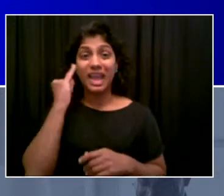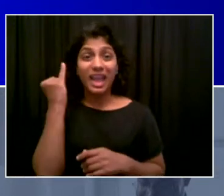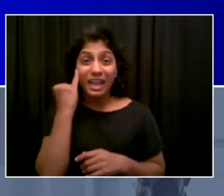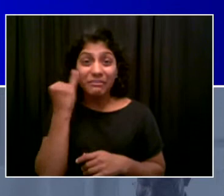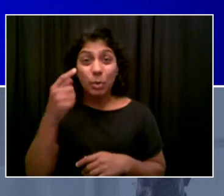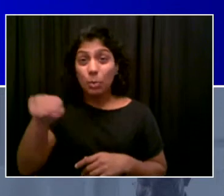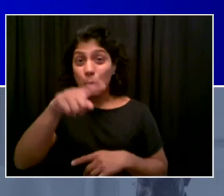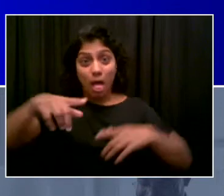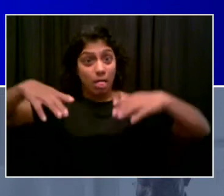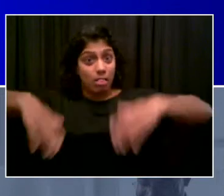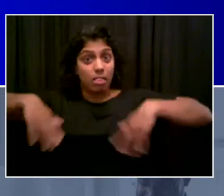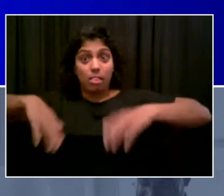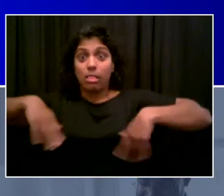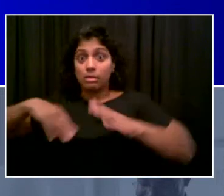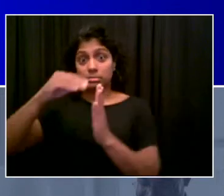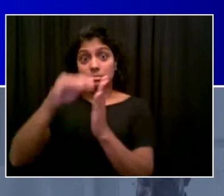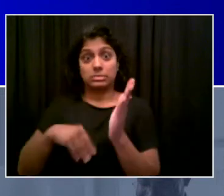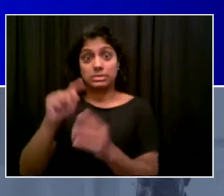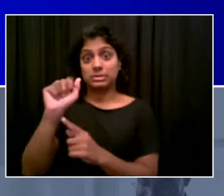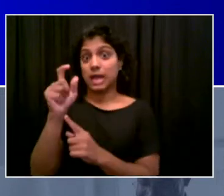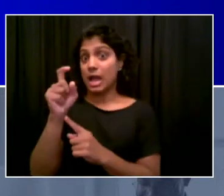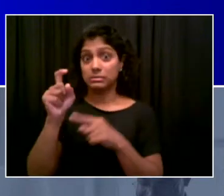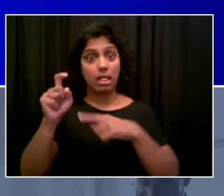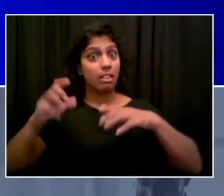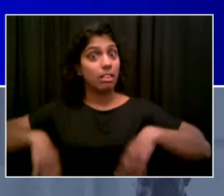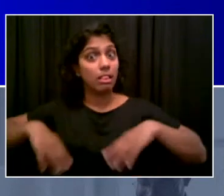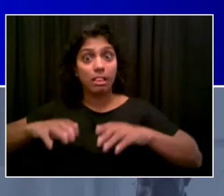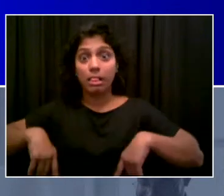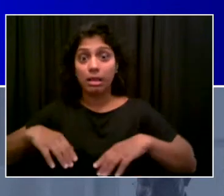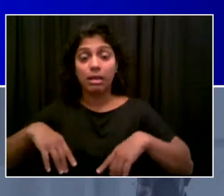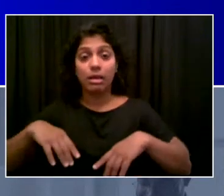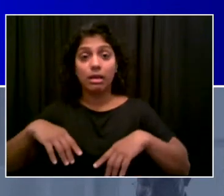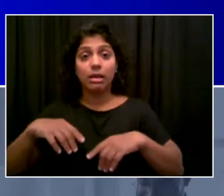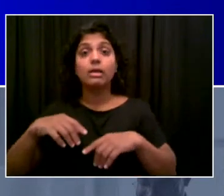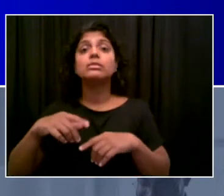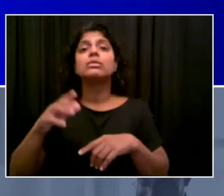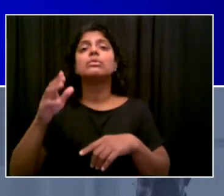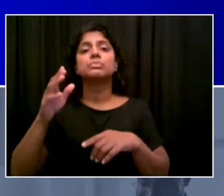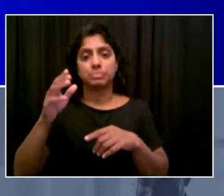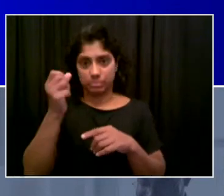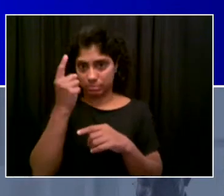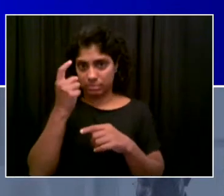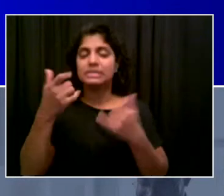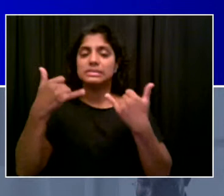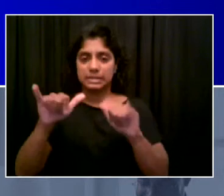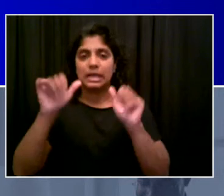250,000 FAMILIES IN NEW YORK CITY THAT'S WHY THIS IS SUCH AN IMPORTANT ANNOUNCEMEN. T